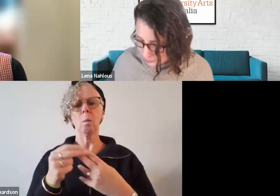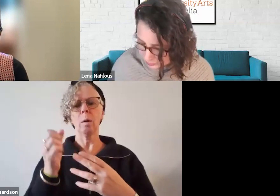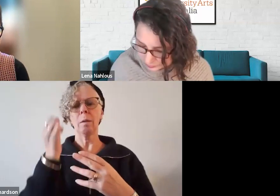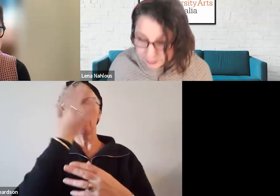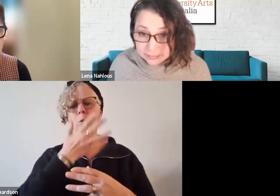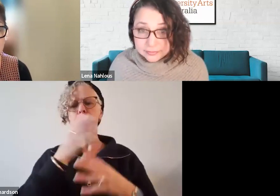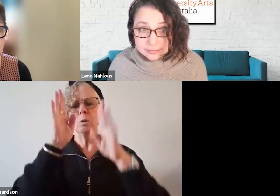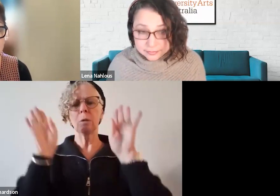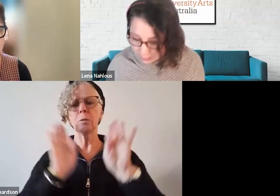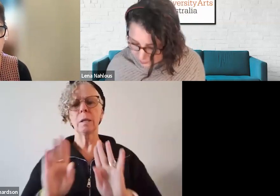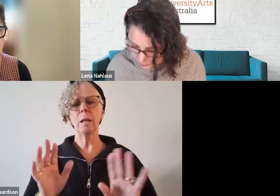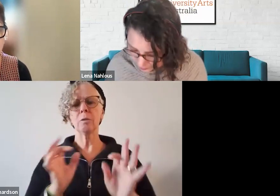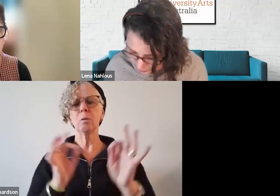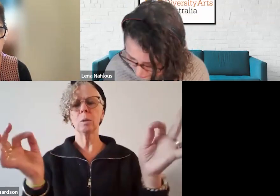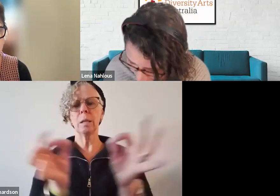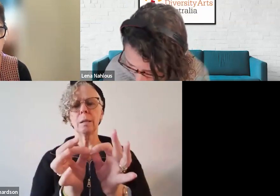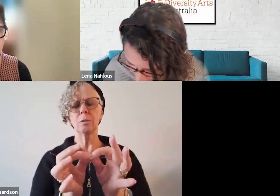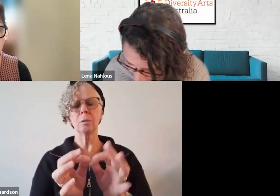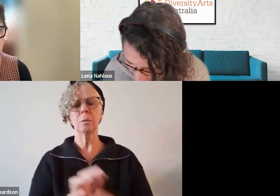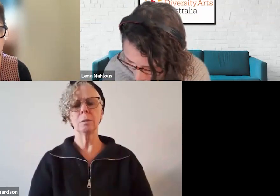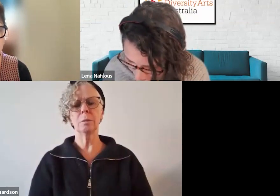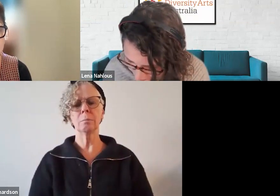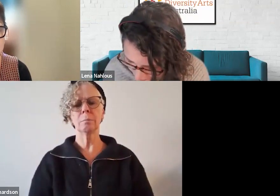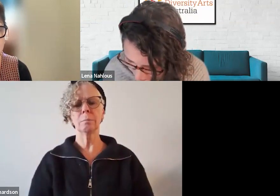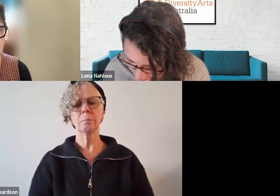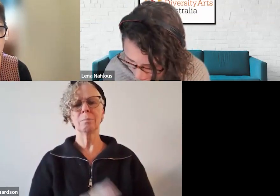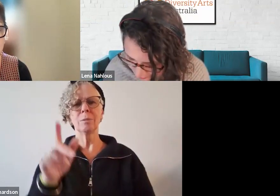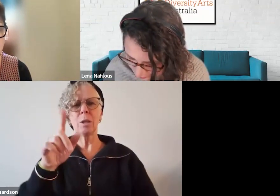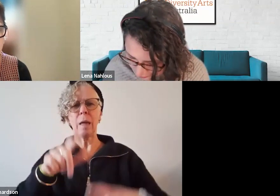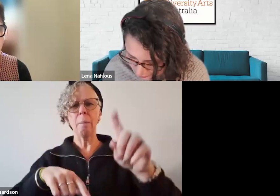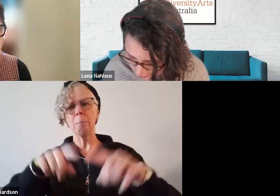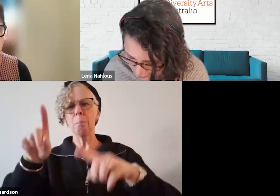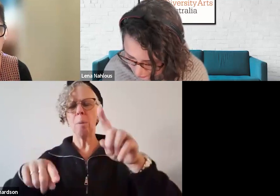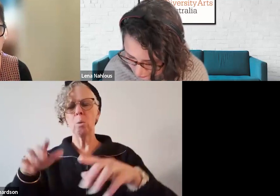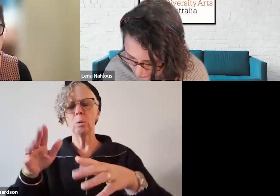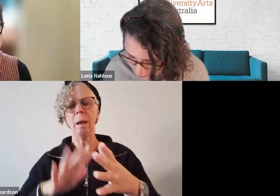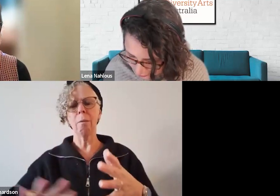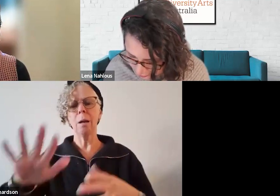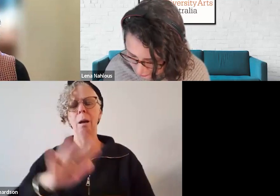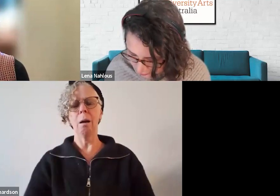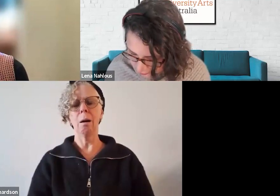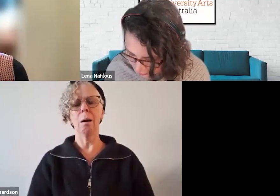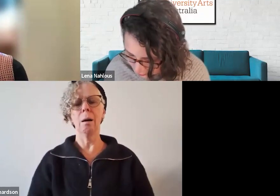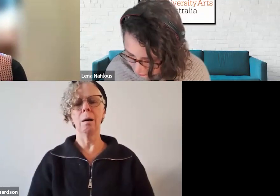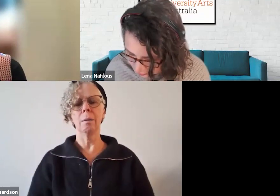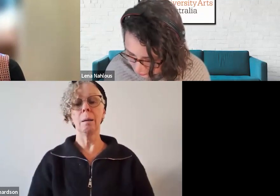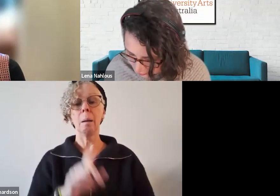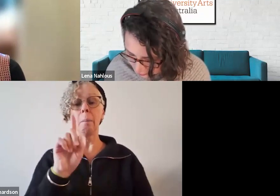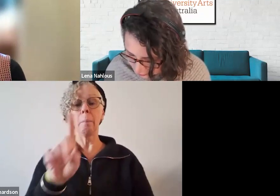Strait Islander organizations and in that sort of multi-policy sector. But I've also spent some time working with migrant and humanitarian